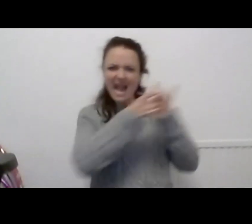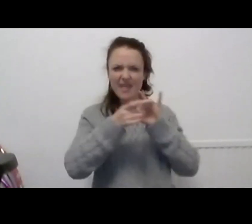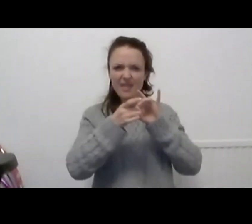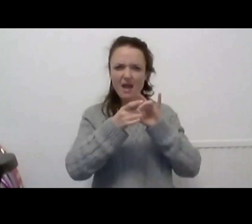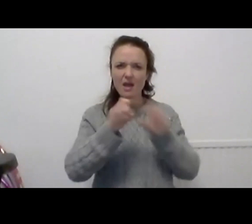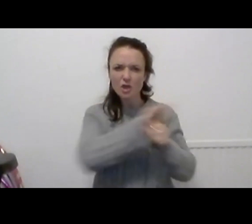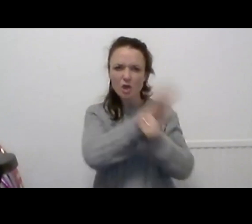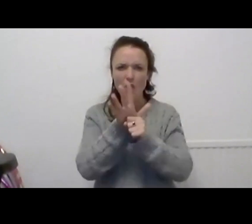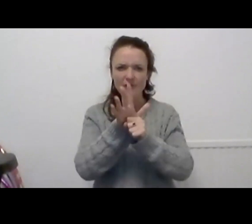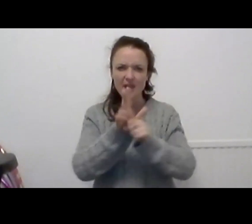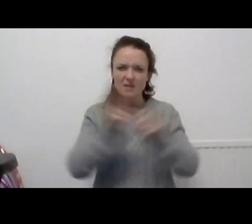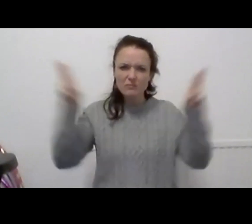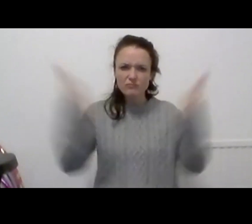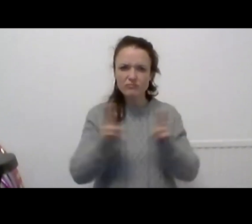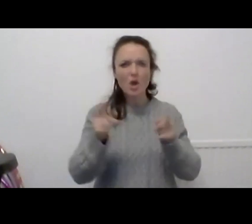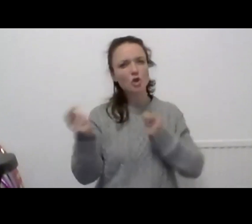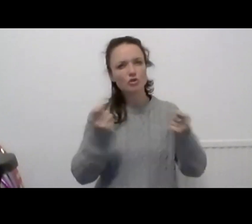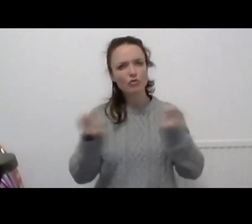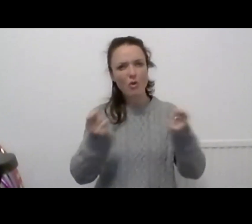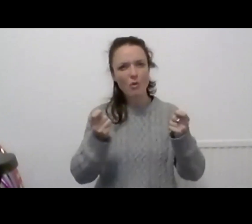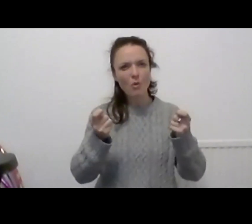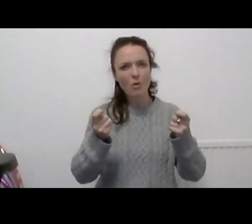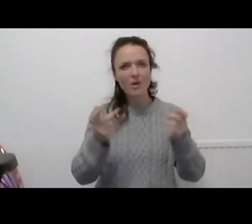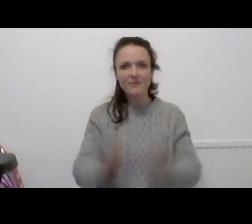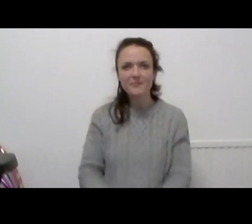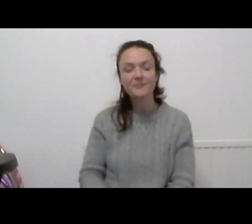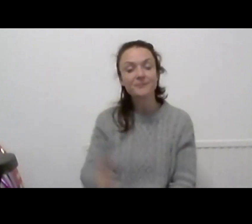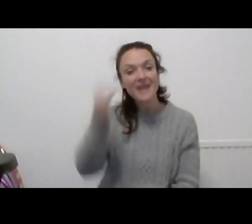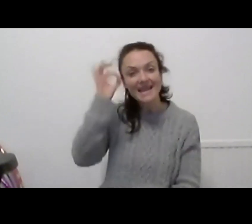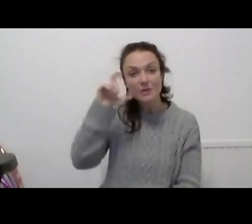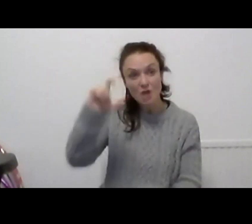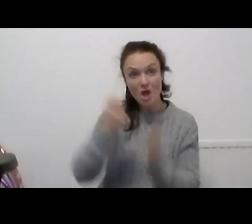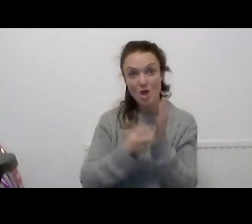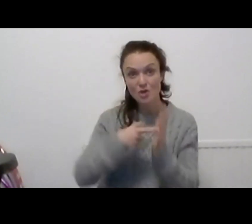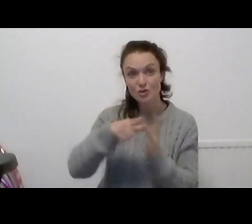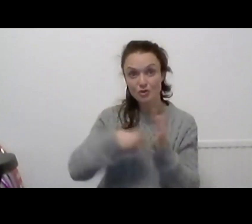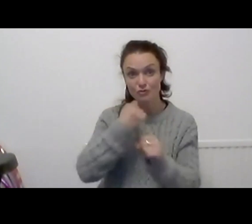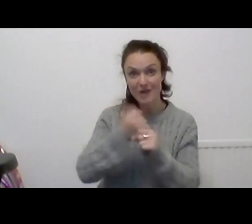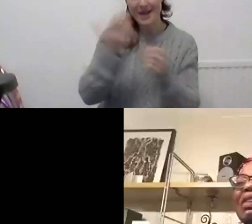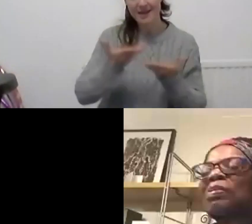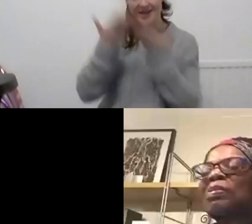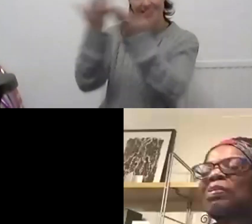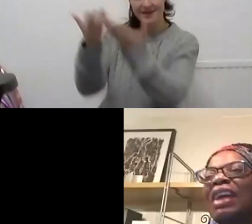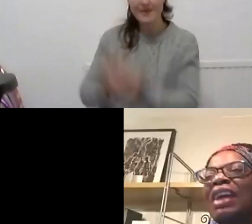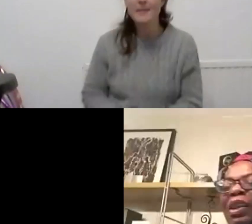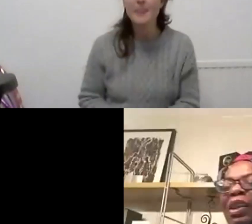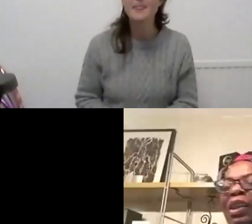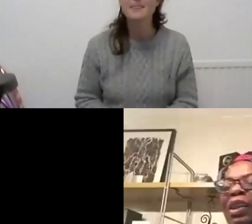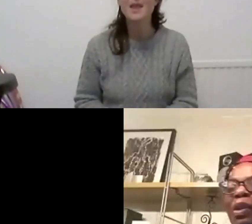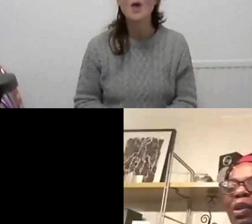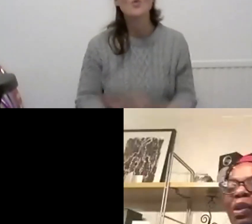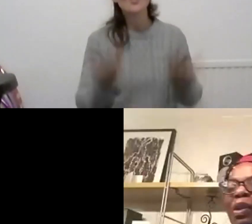Counselor Craig, over to you. Thank you so much. So today, we heard that the number of